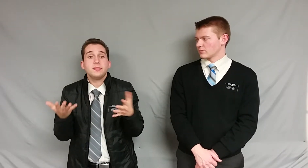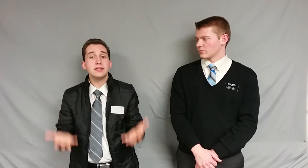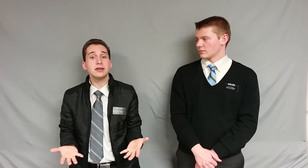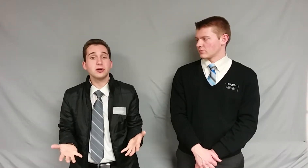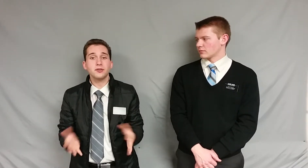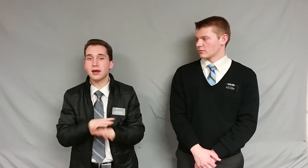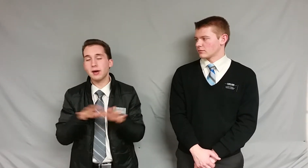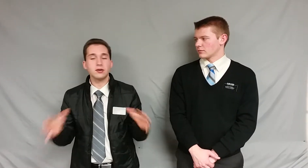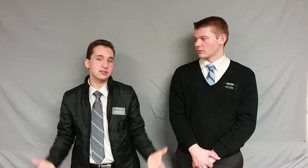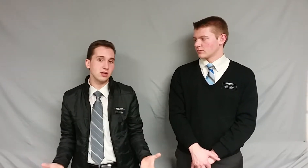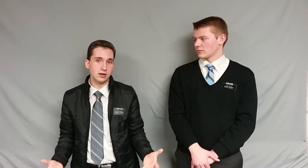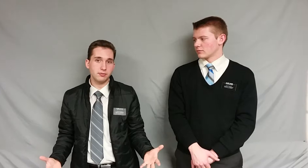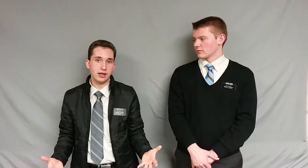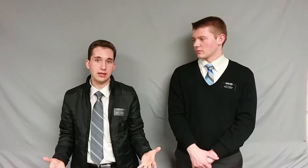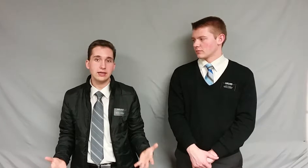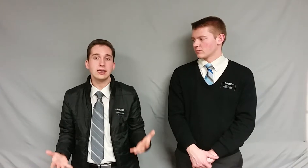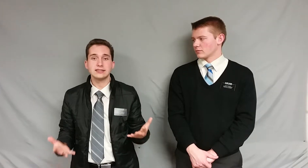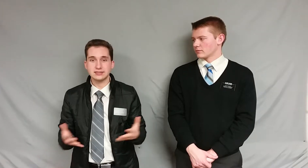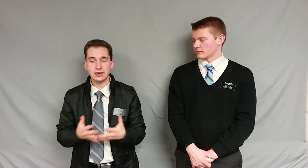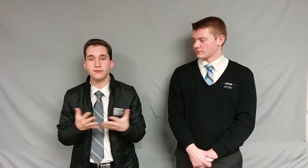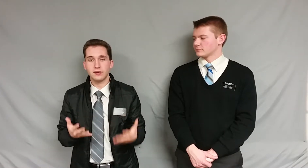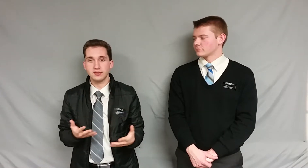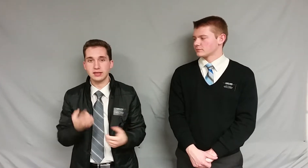With year that pattern does not apply. It's the same for everything.